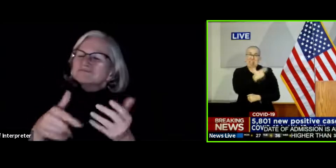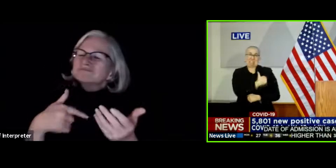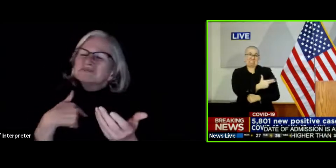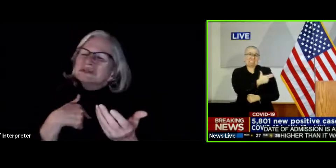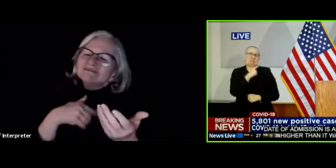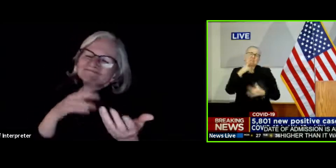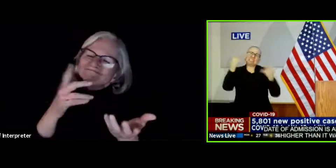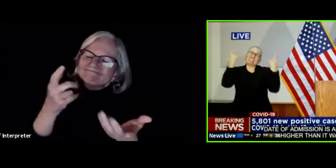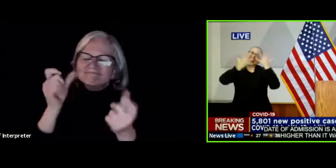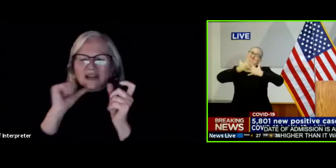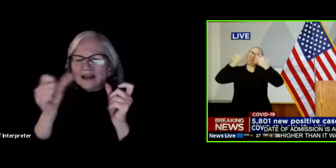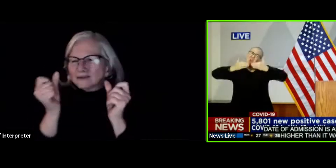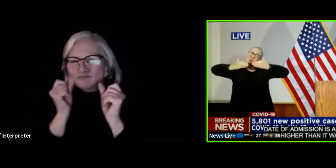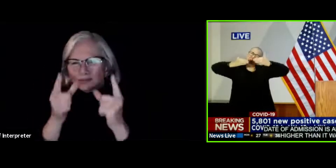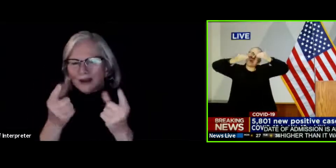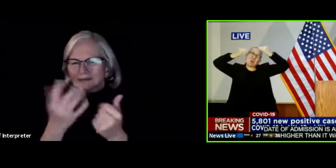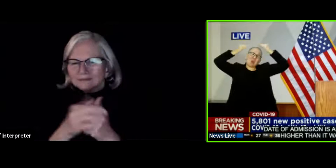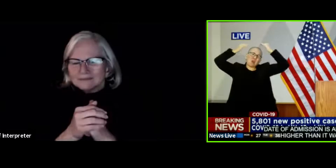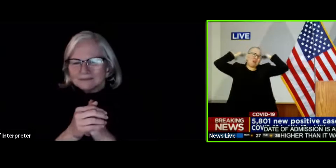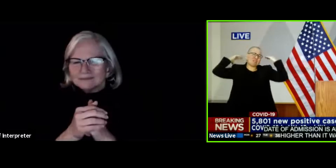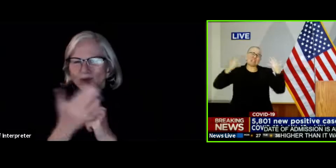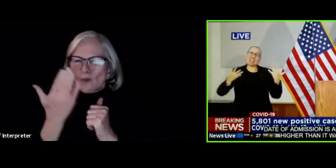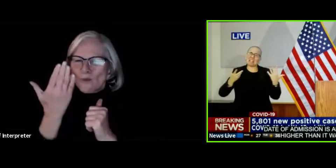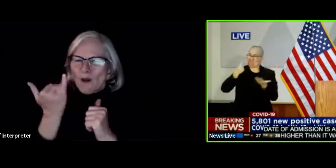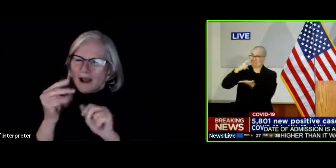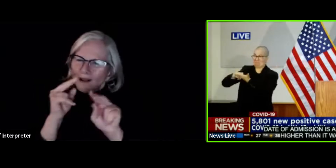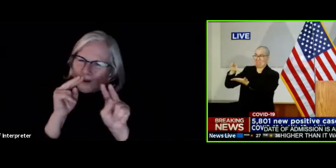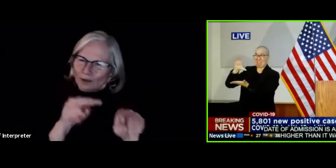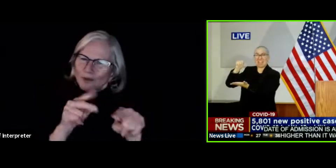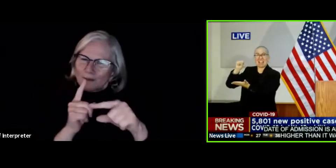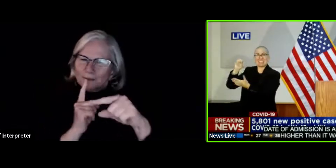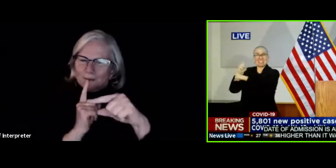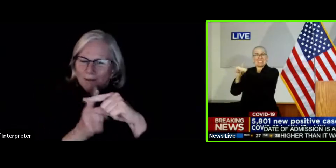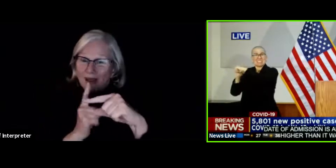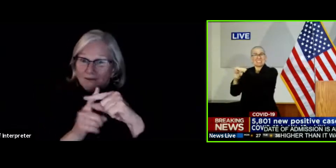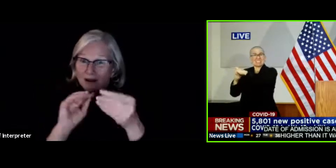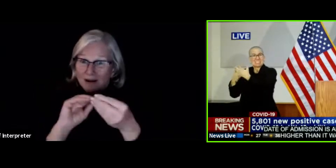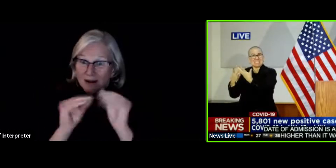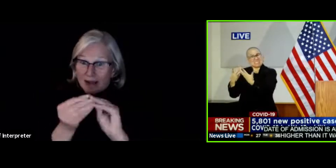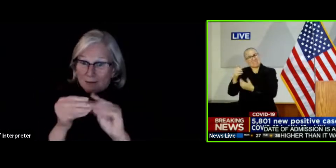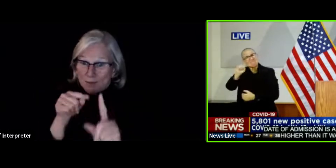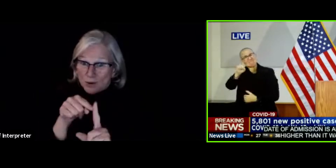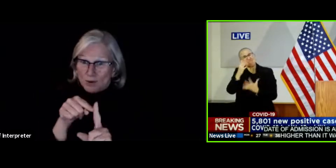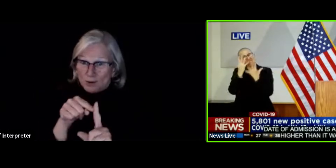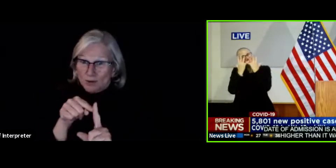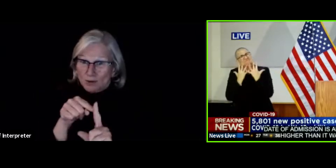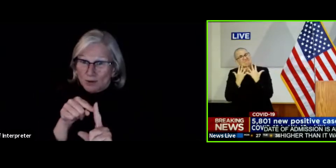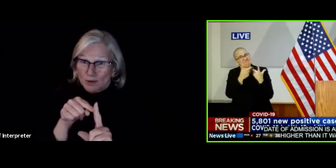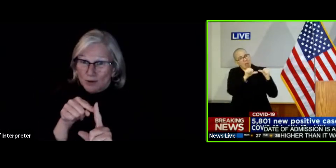SEEN IN OUR CASE NUMBERS. AND WE SADLY EXPECT TO SEE THAT THAT WILL CONTINUE AS THE GOVERNOR HAS SAID, WE SEE